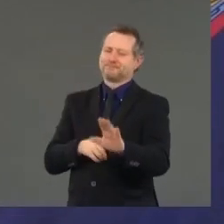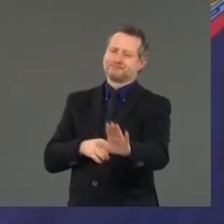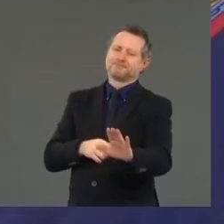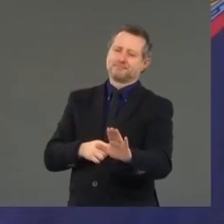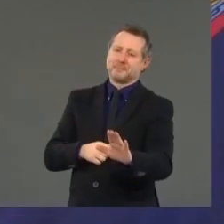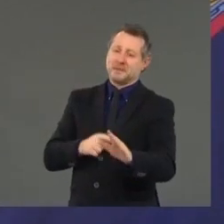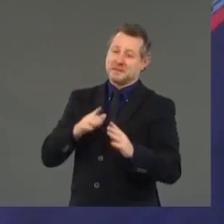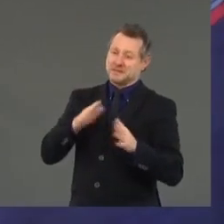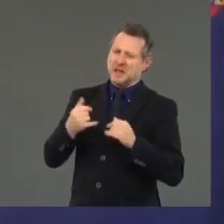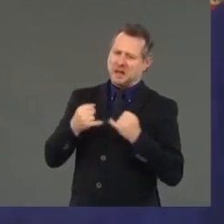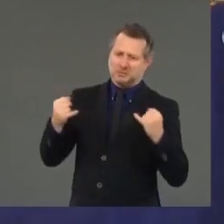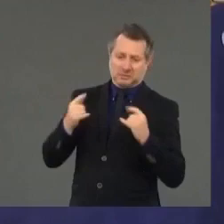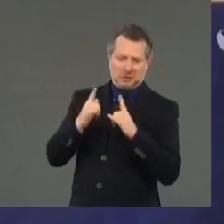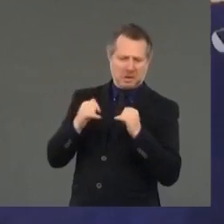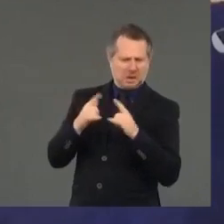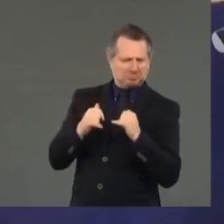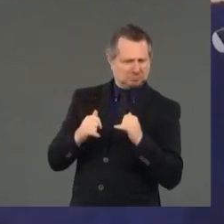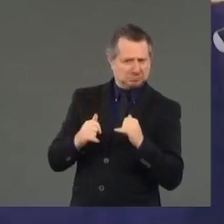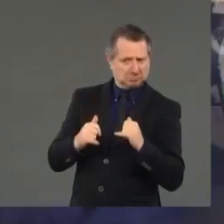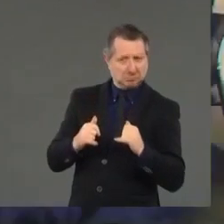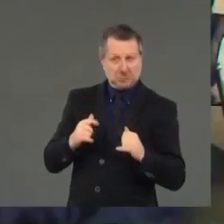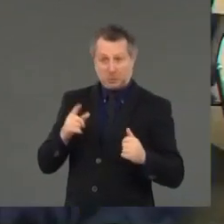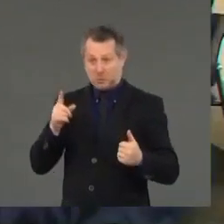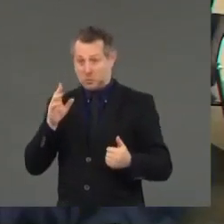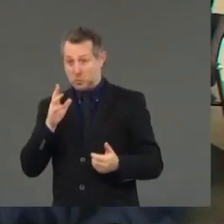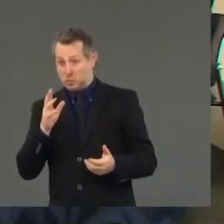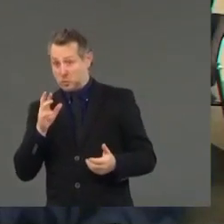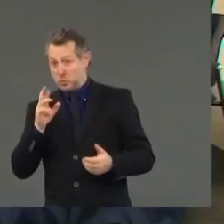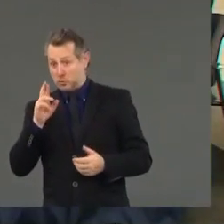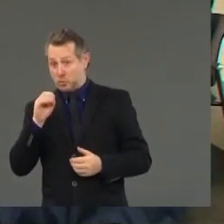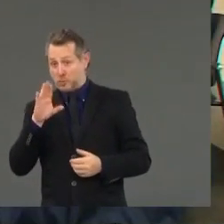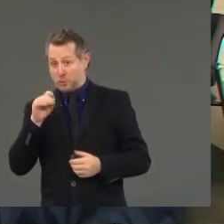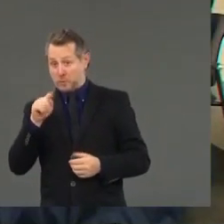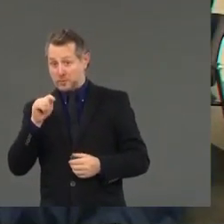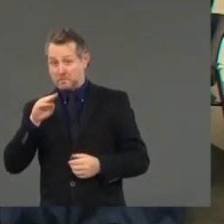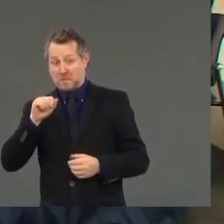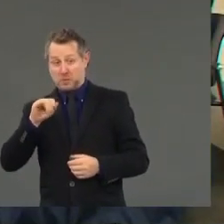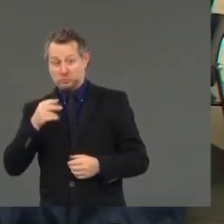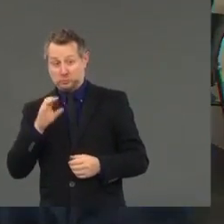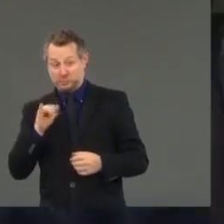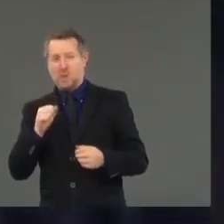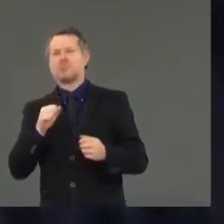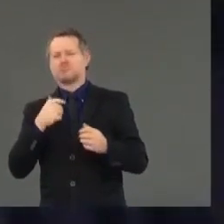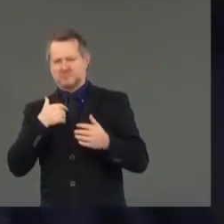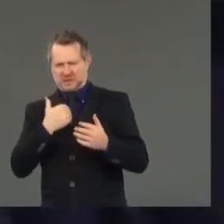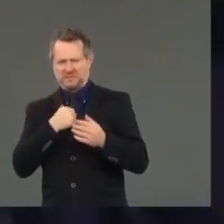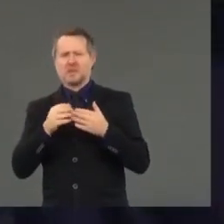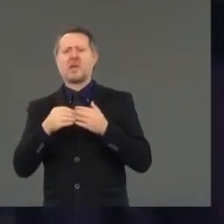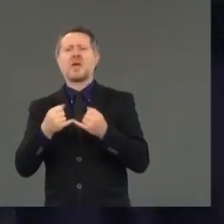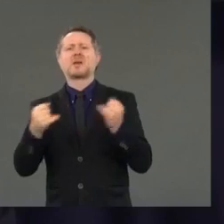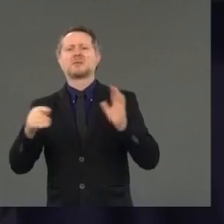DEADLINE FOR SCHOOLS, SUMMER SCHOOL AND SEPTEMBER, BUT WHAT ABOUT CAMPS? DO WE HAVE A DEADLINE FOR